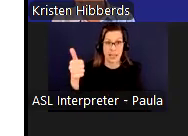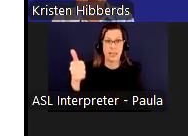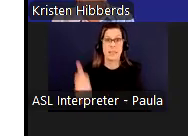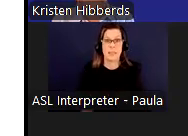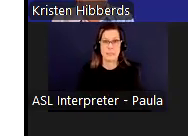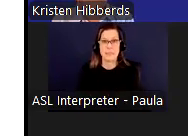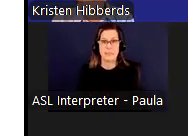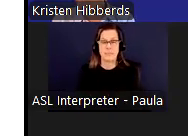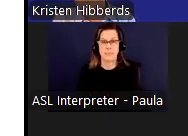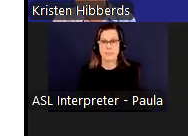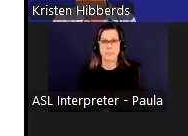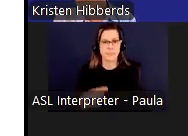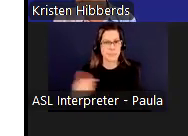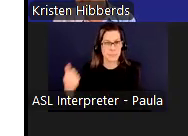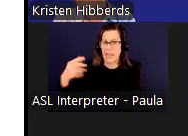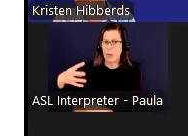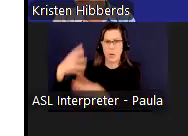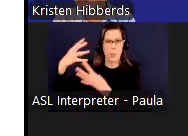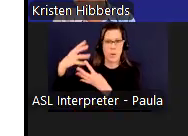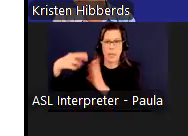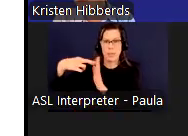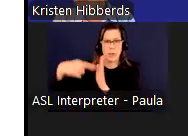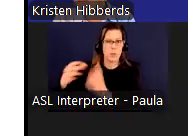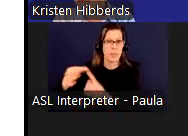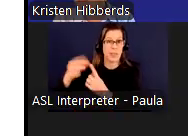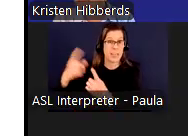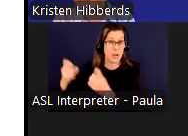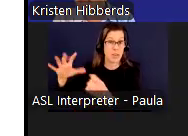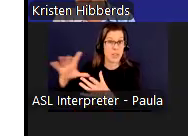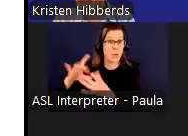I won't pull up the rules unless we have questions or comments. Yeah, Nicolette.